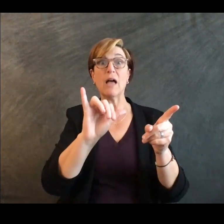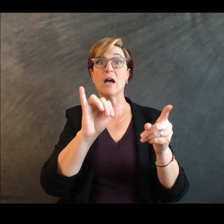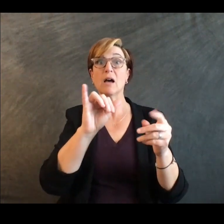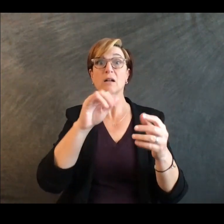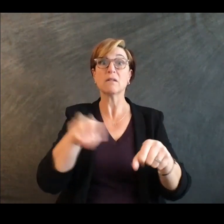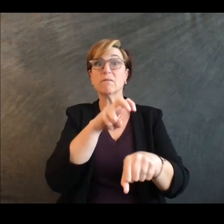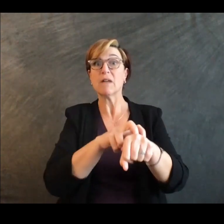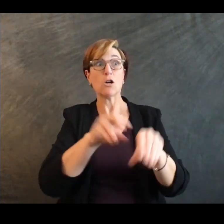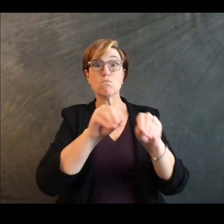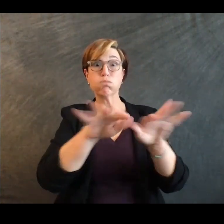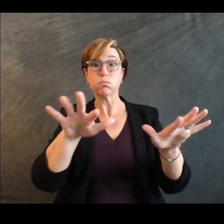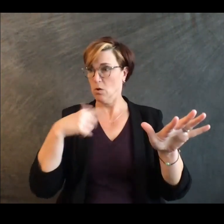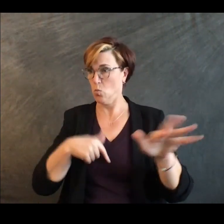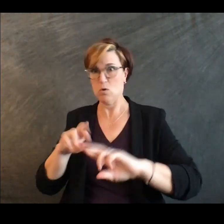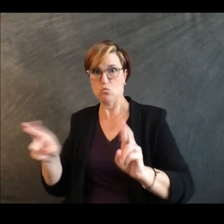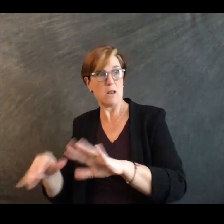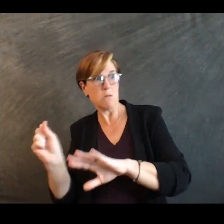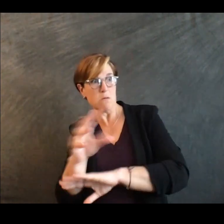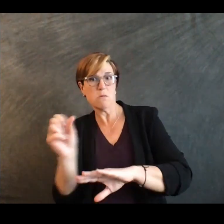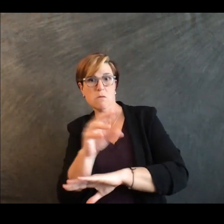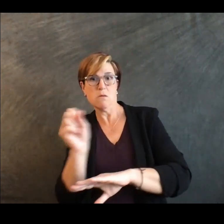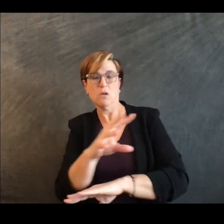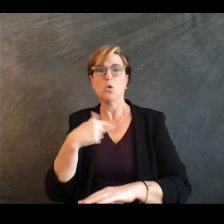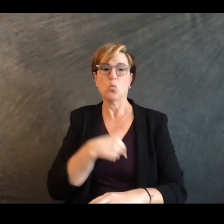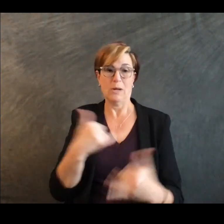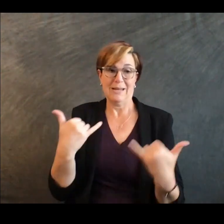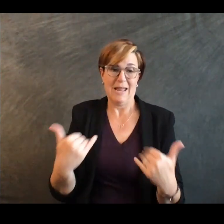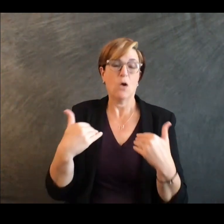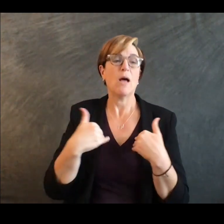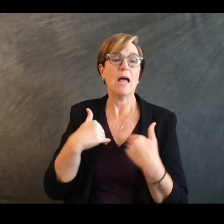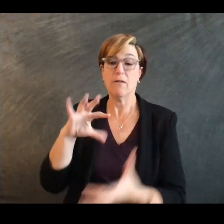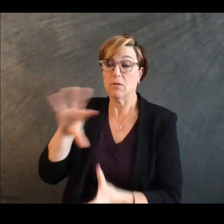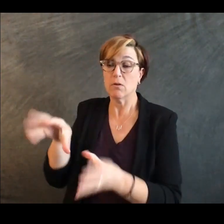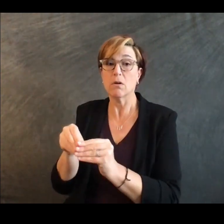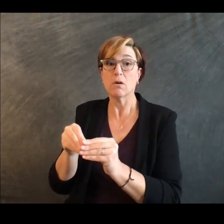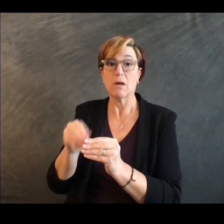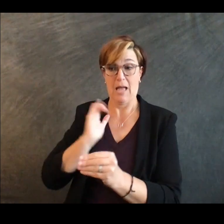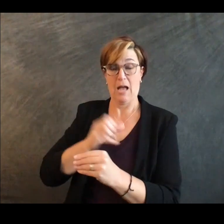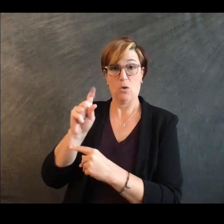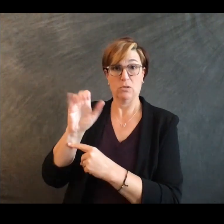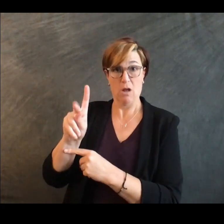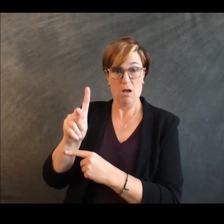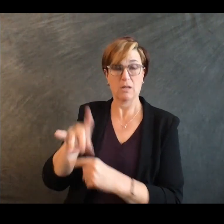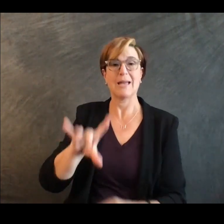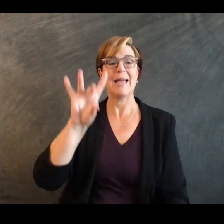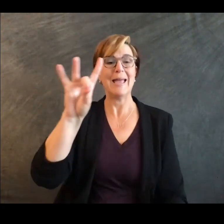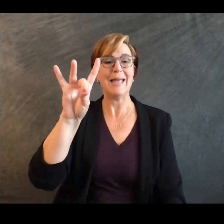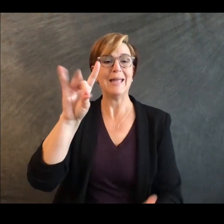hundred and seventy five ventilators right now in stock ready to move and we